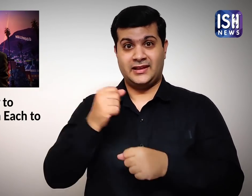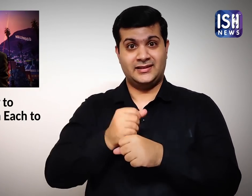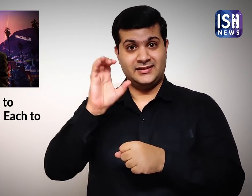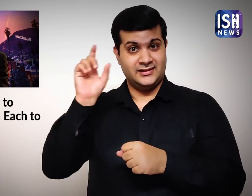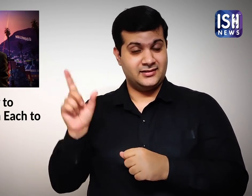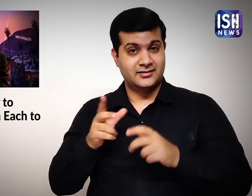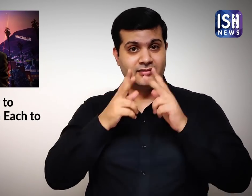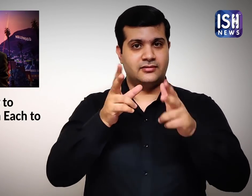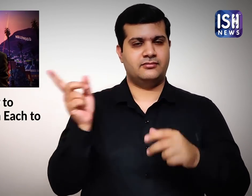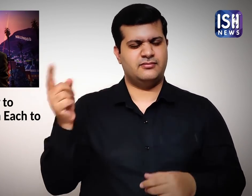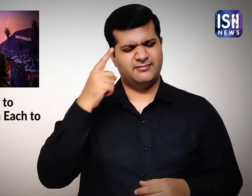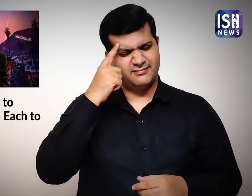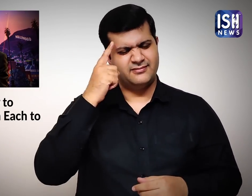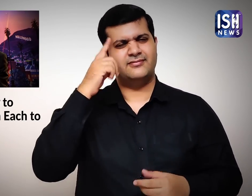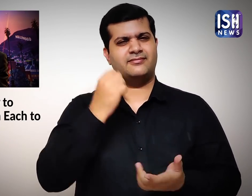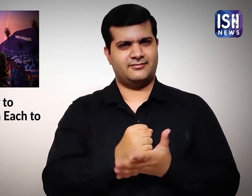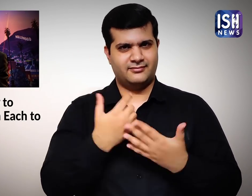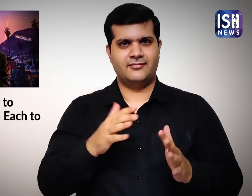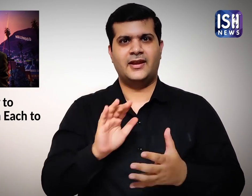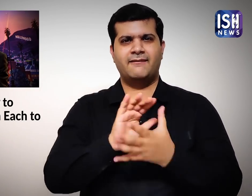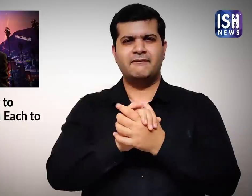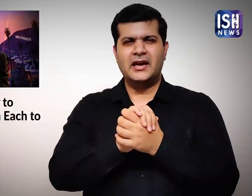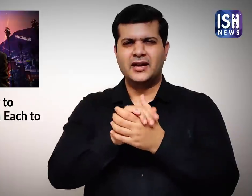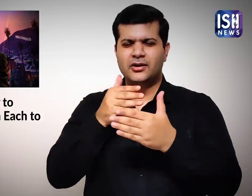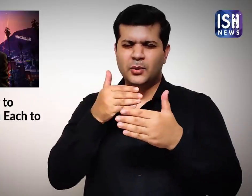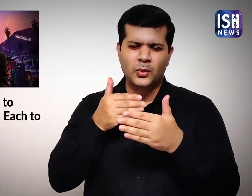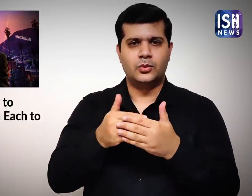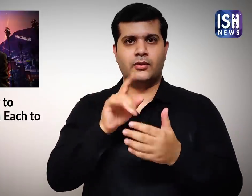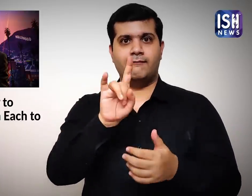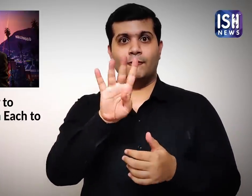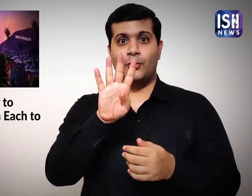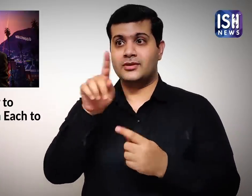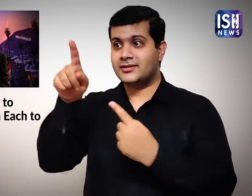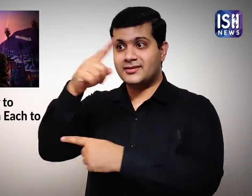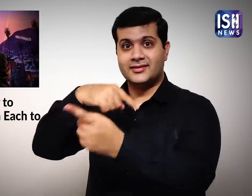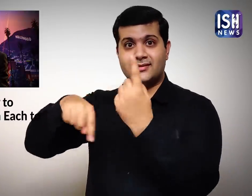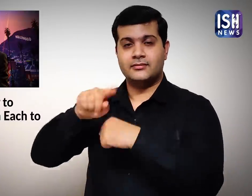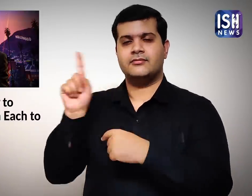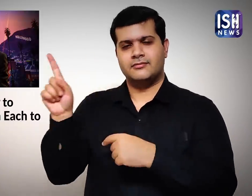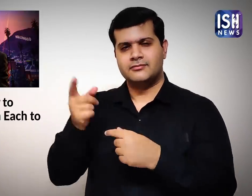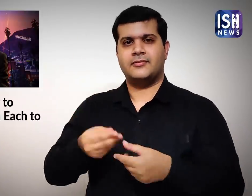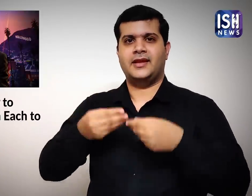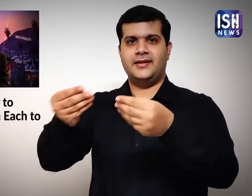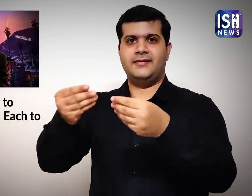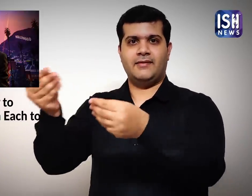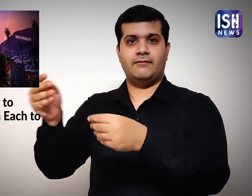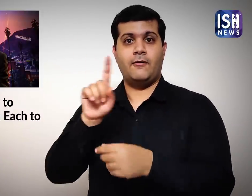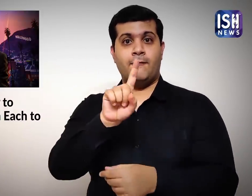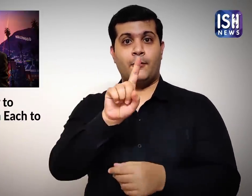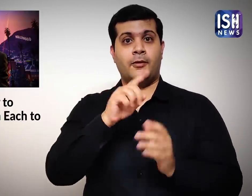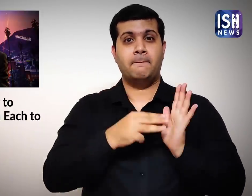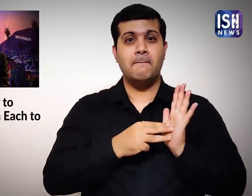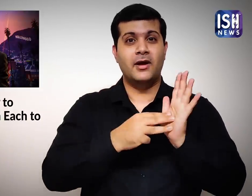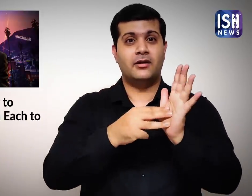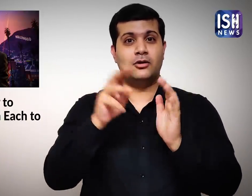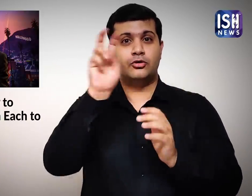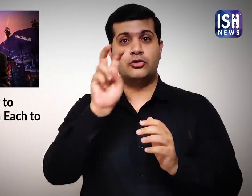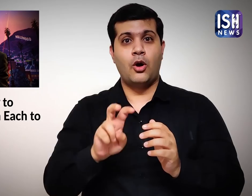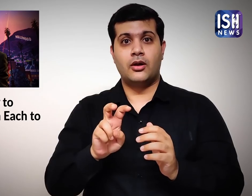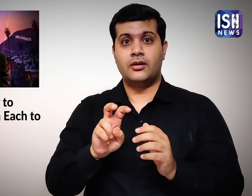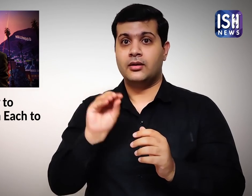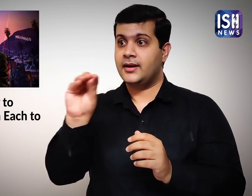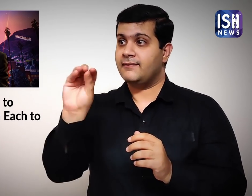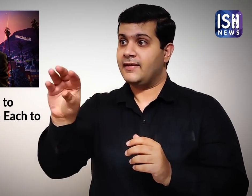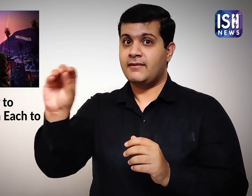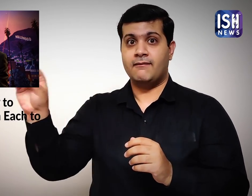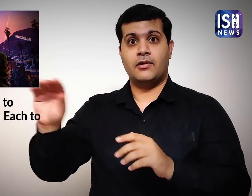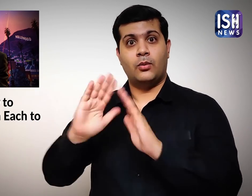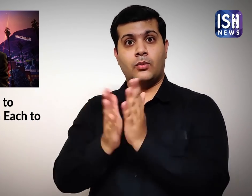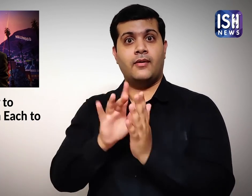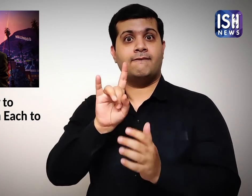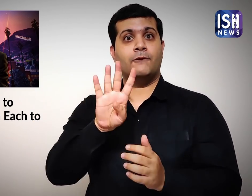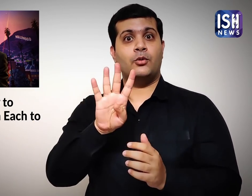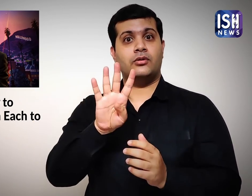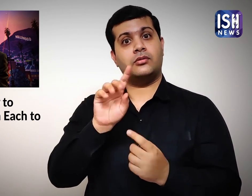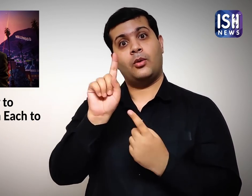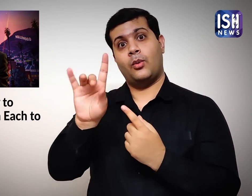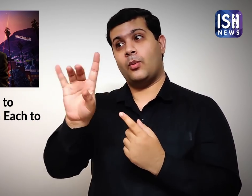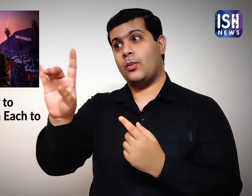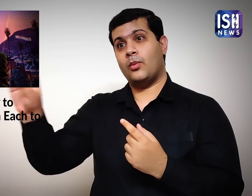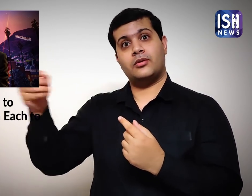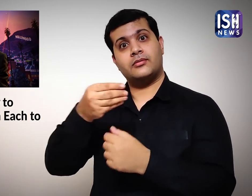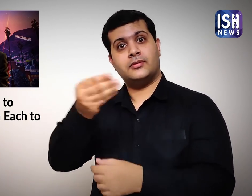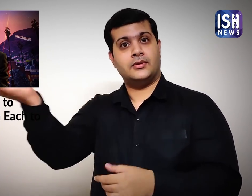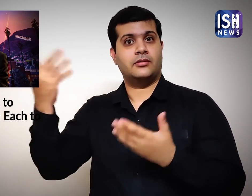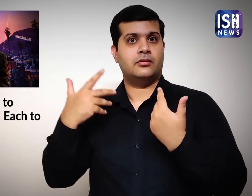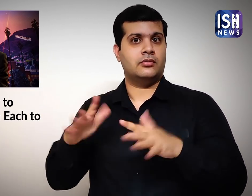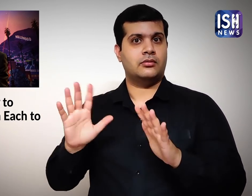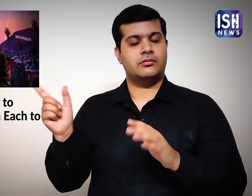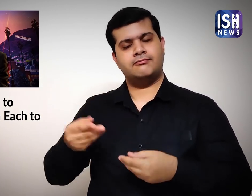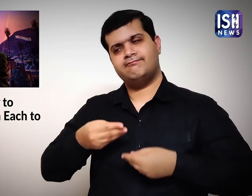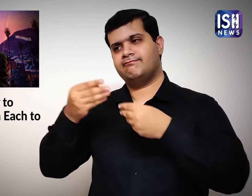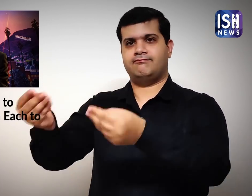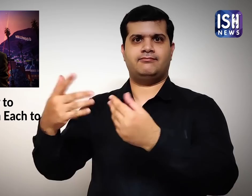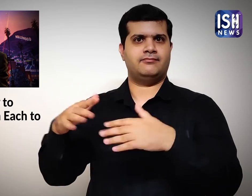Clooney gifted 14 of his close friends $1 million each.